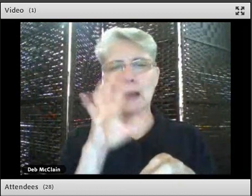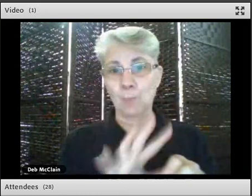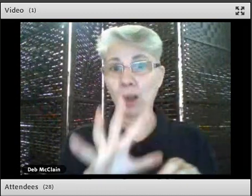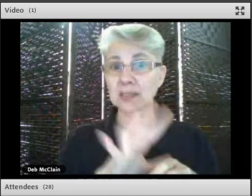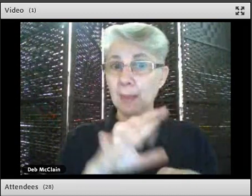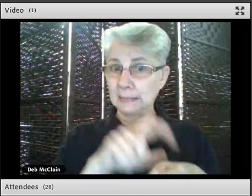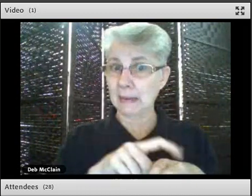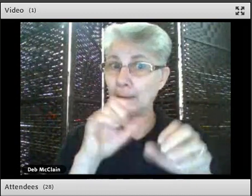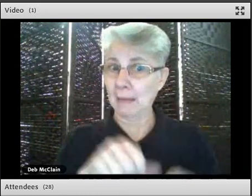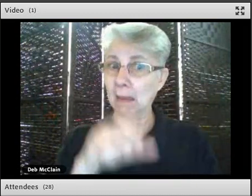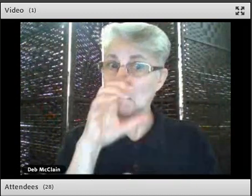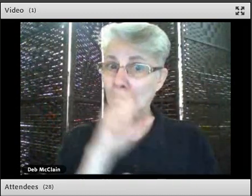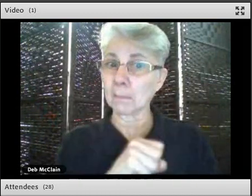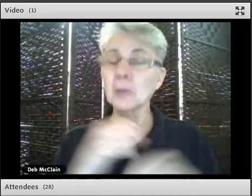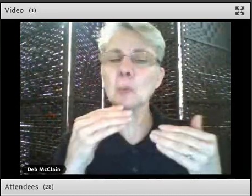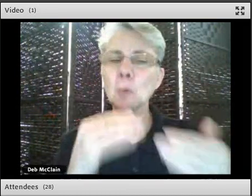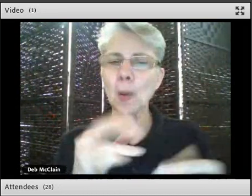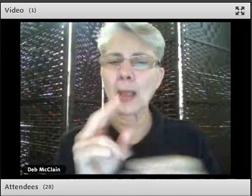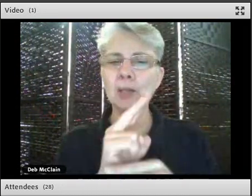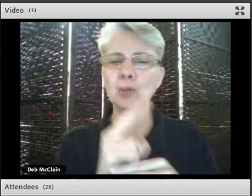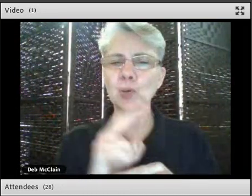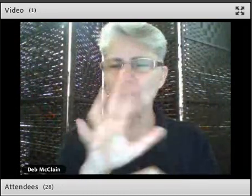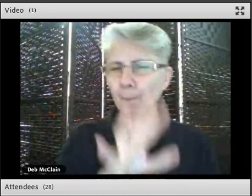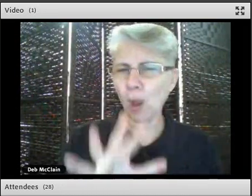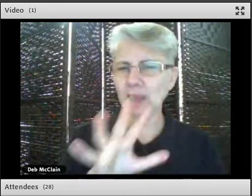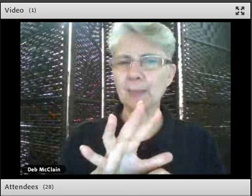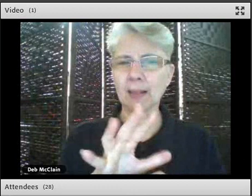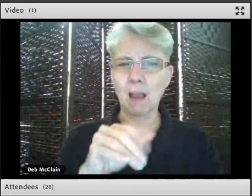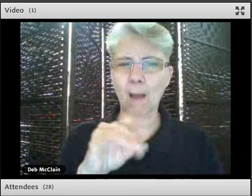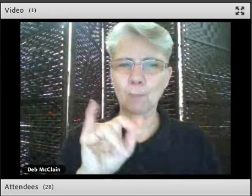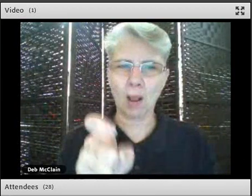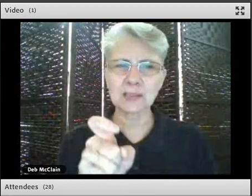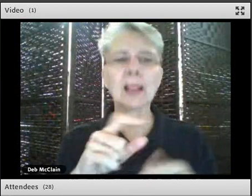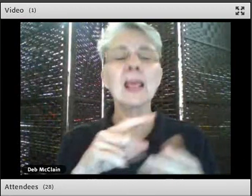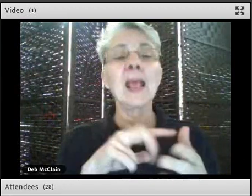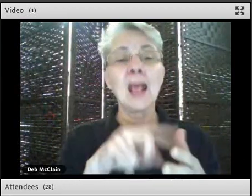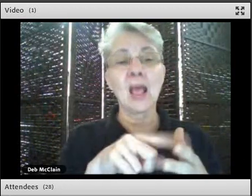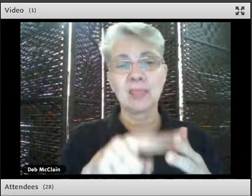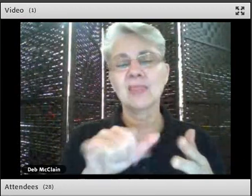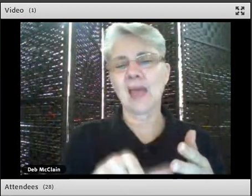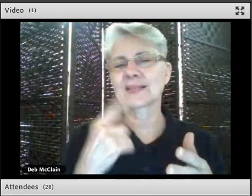that you can do easily with audiocassettes because you know that they're either